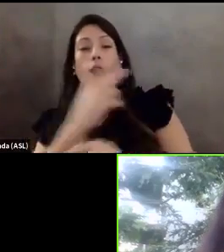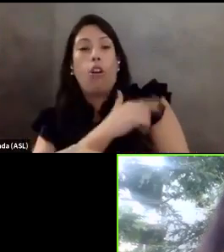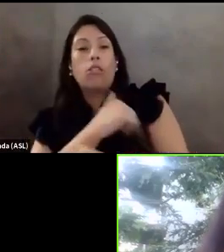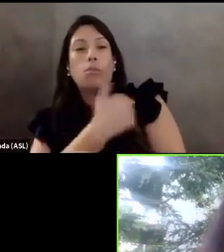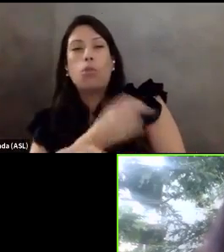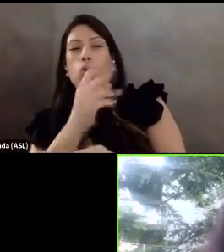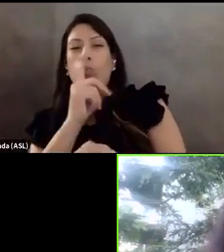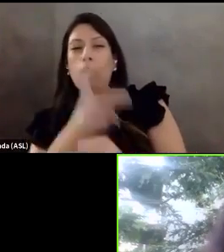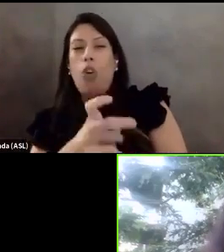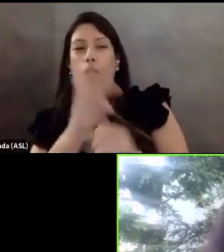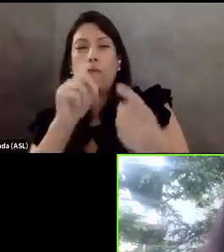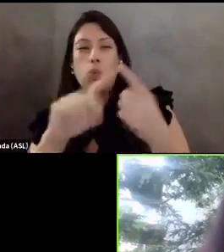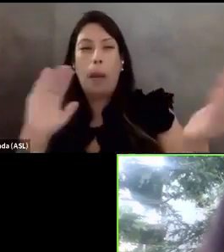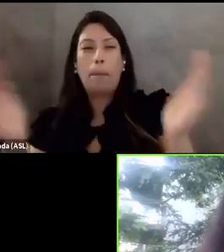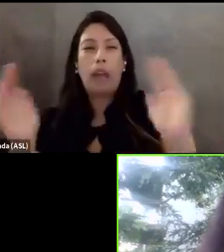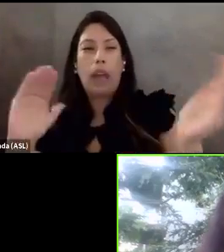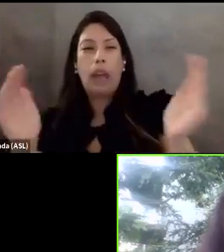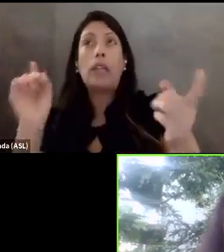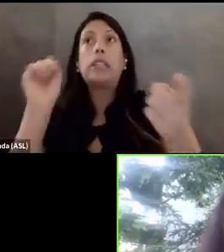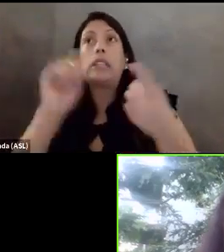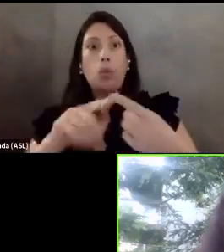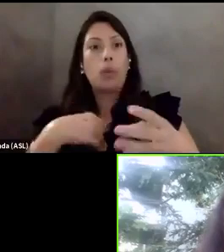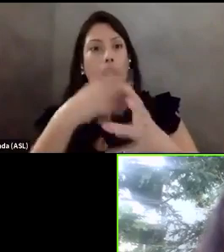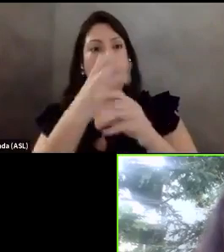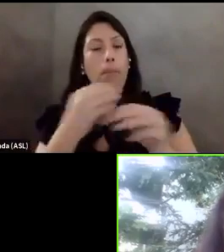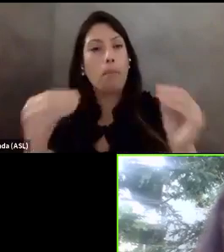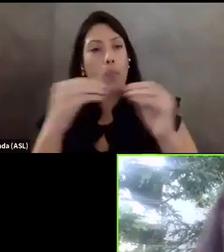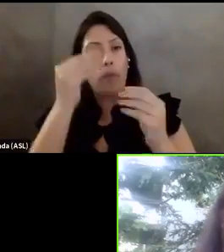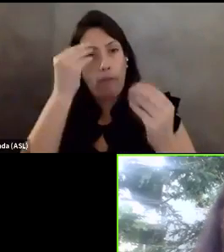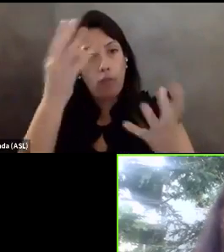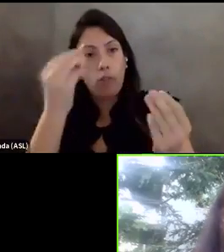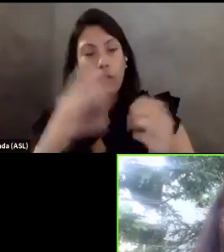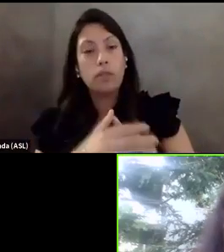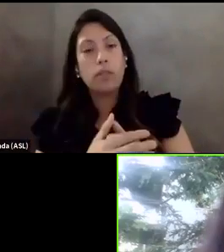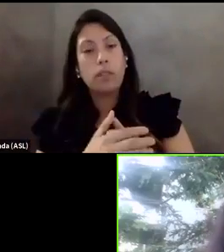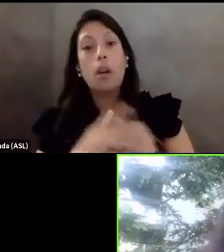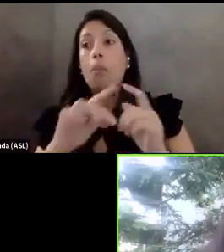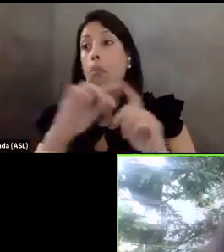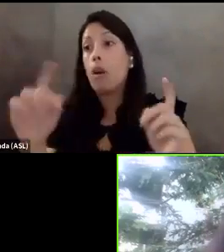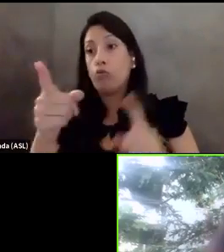anything else until we have more information. But I agree that